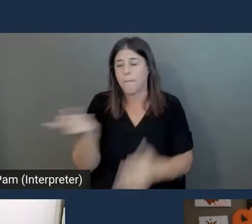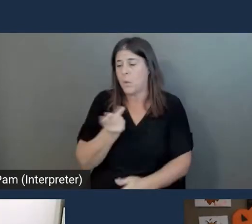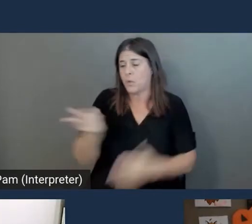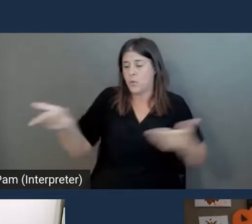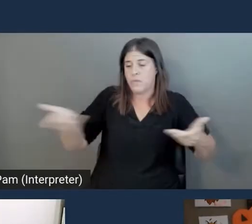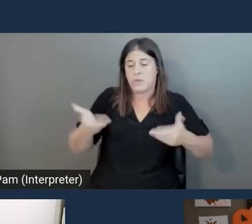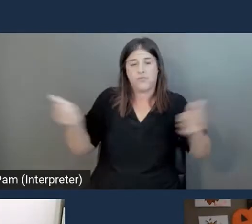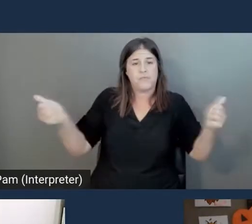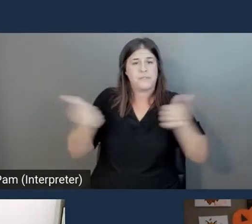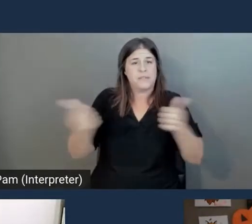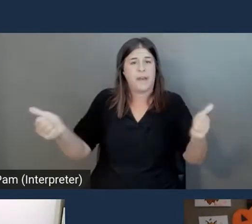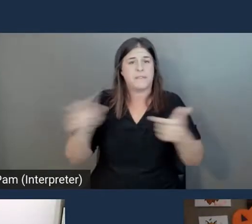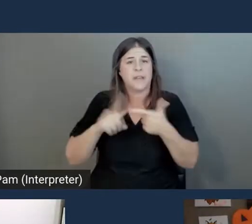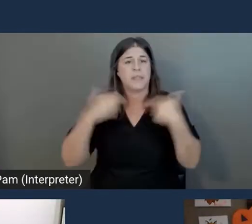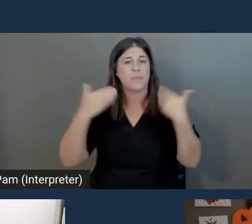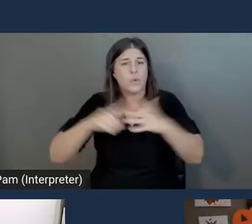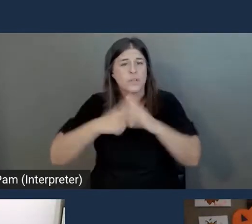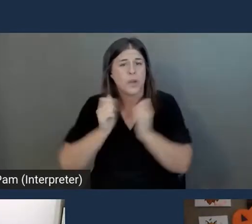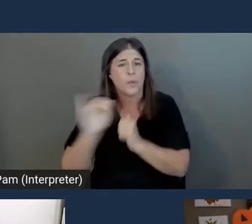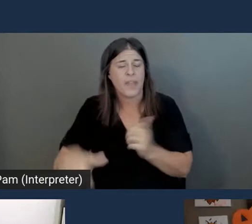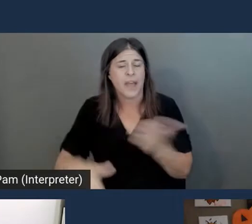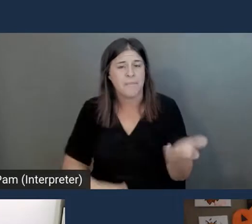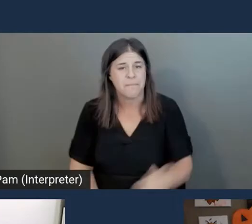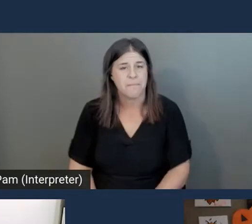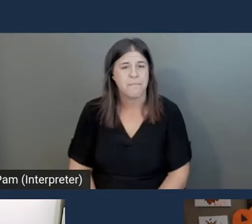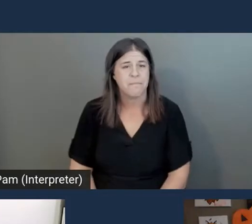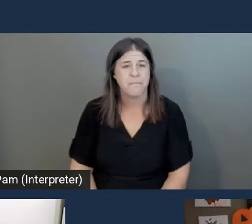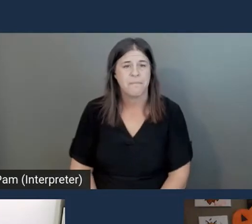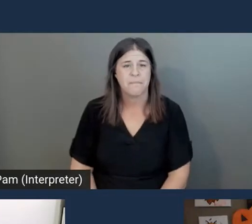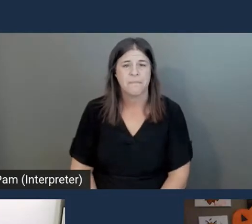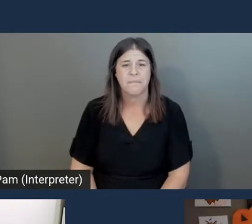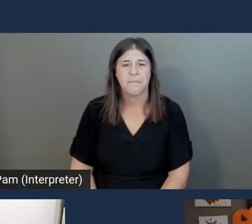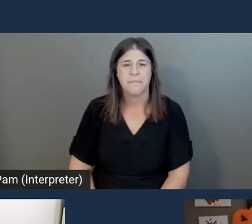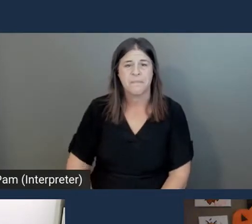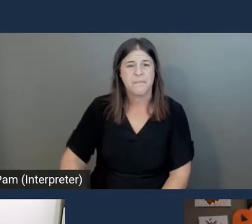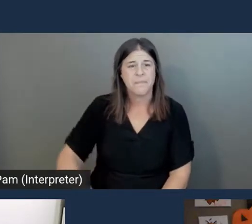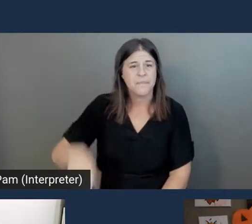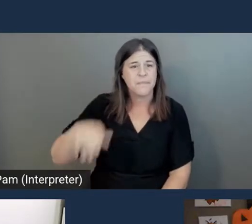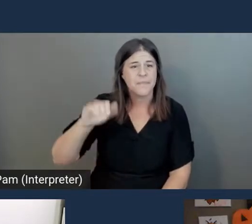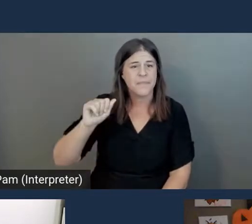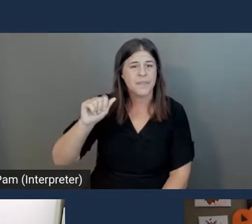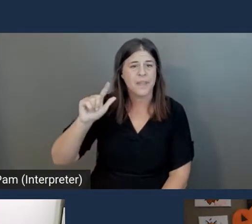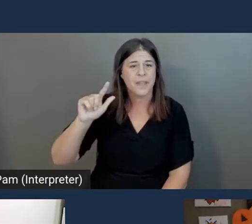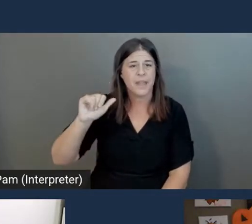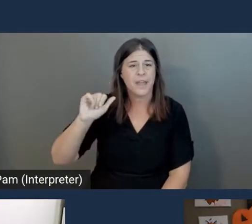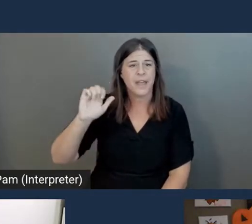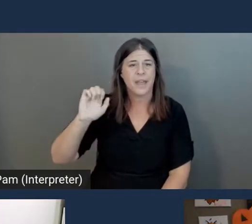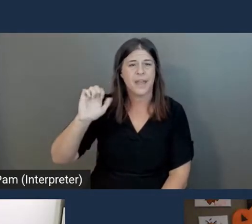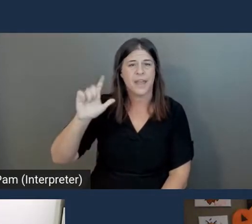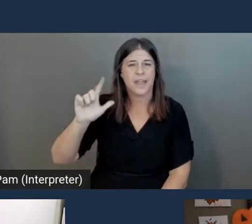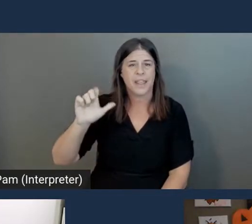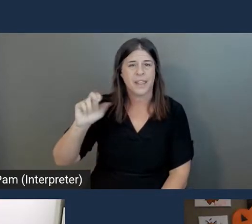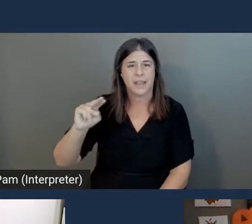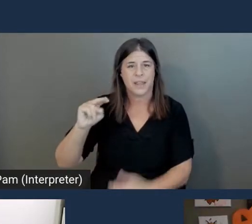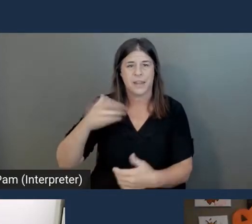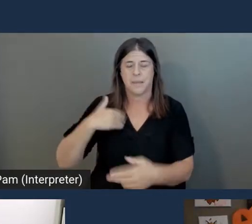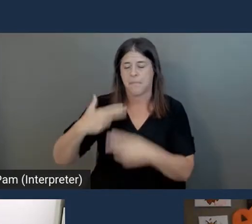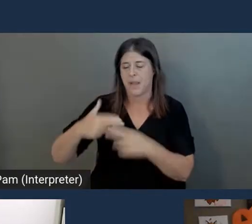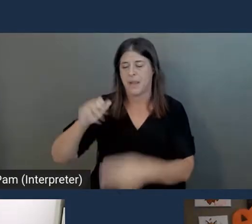and then let's get started from there. Ayelen you want to go first? Yeah, So my name is Ayelen.